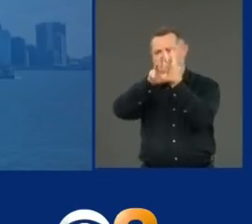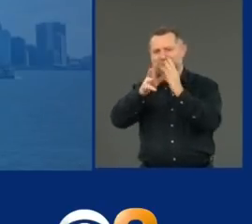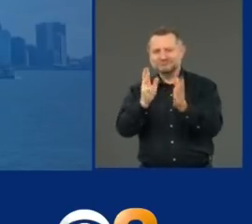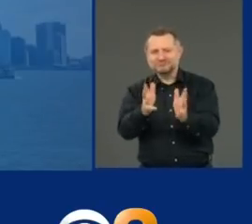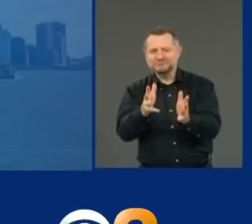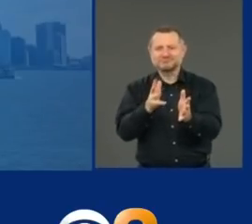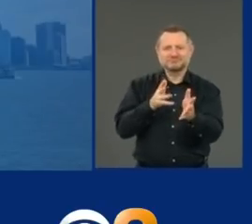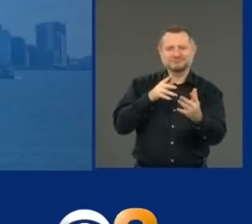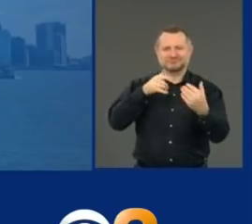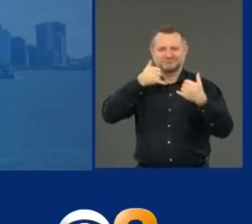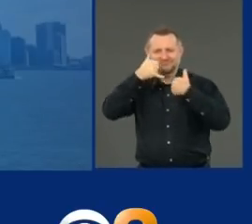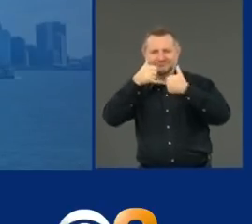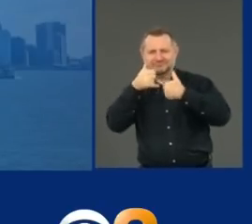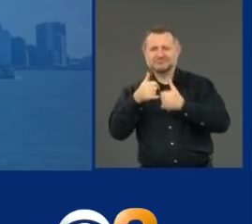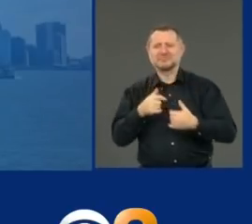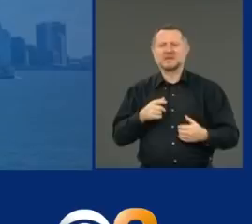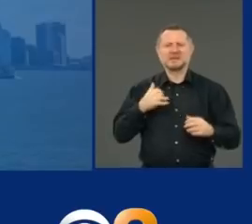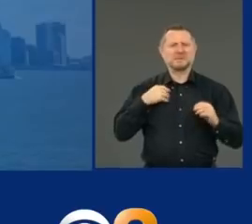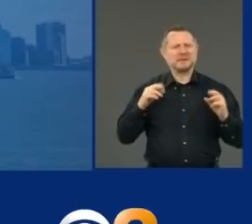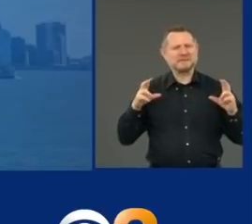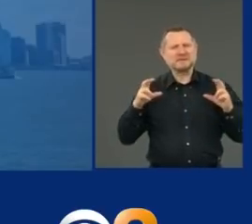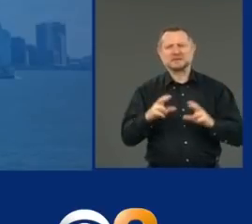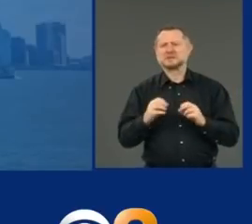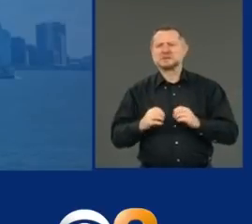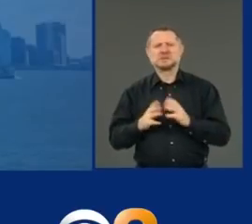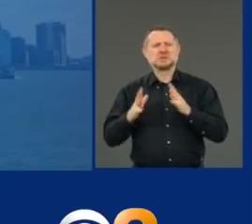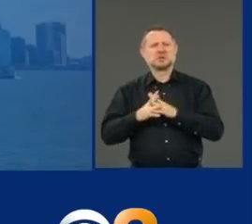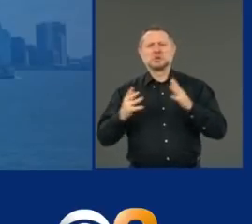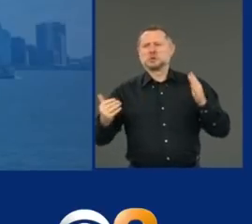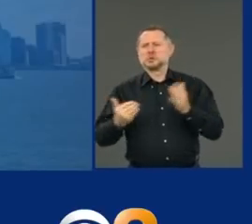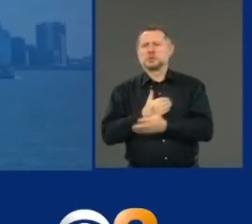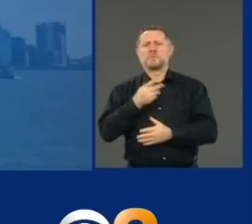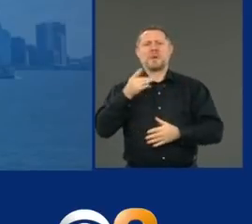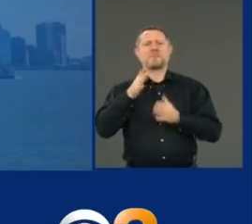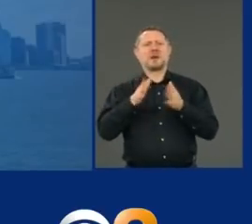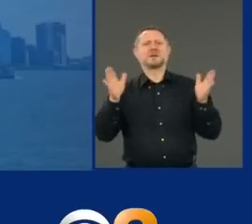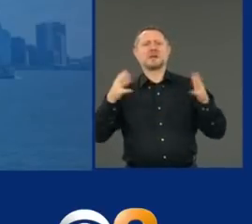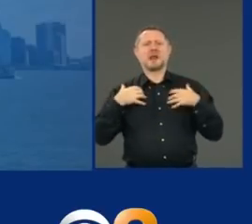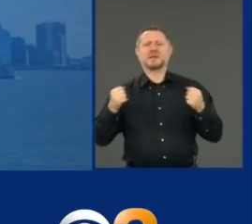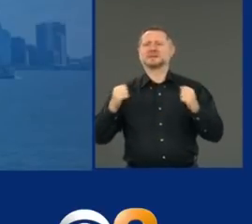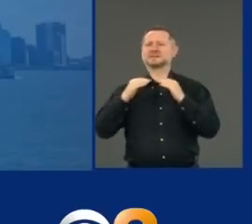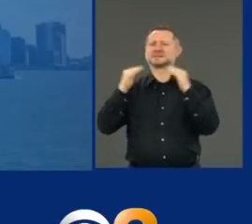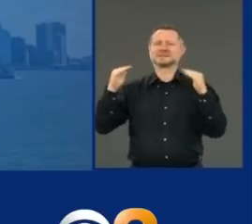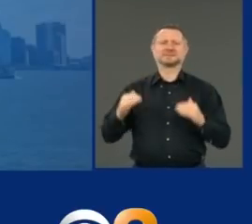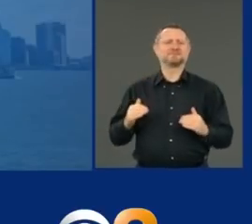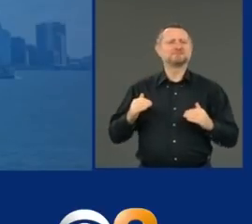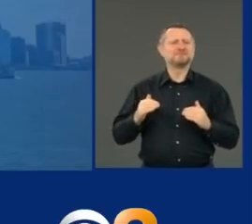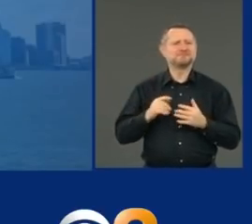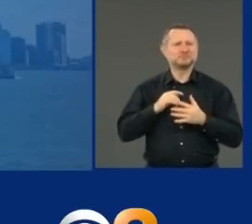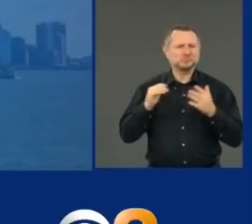THING. HOW ABOUT NEW TECHNOLOGY AND TELEMEDICINE. WE HAVE LEARNED THAT NOT EVERYBODY HAS TO SHOW